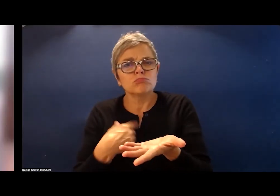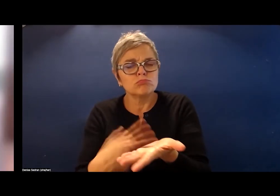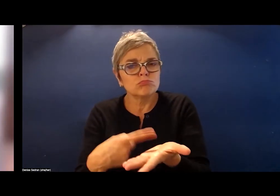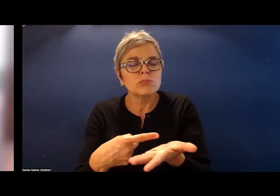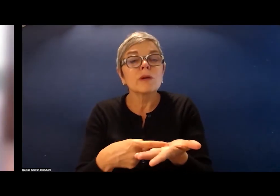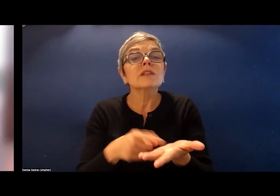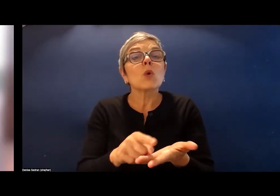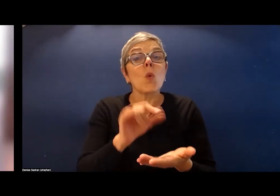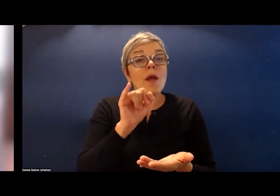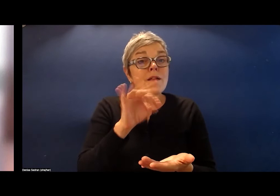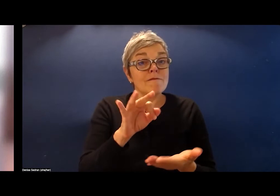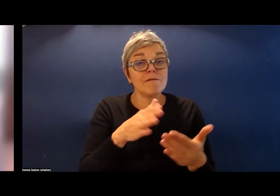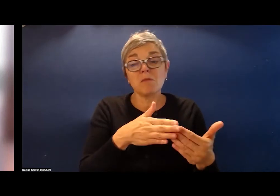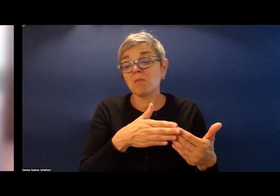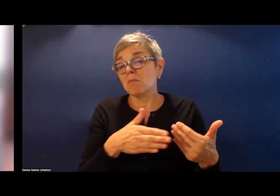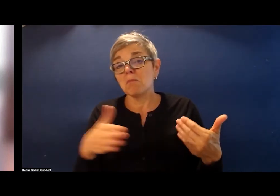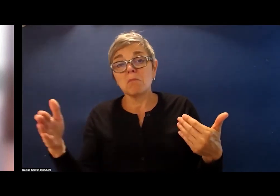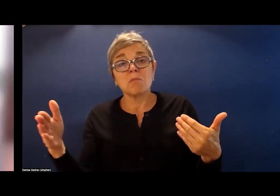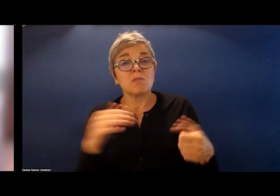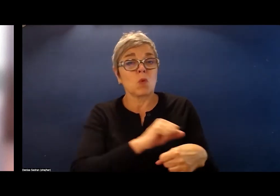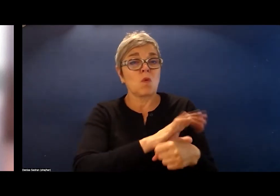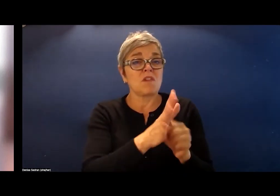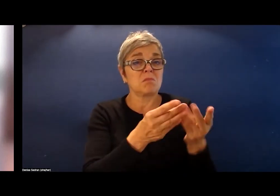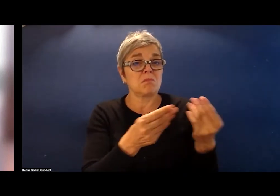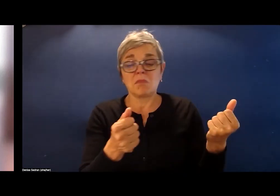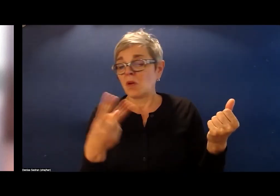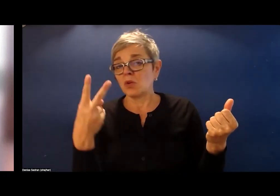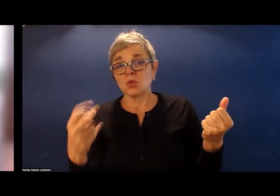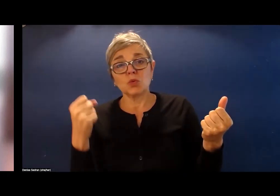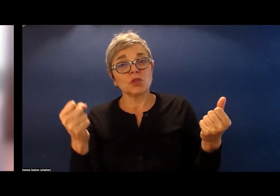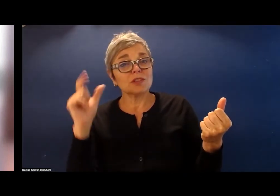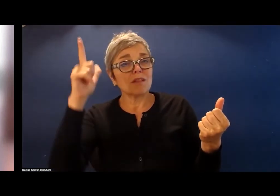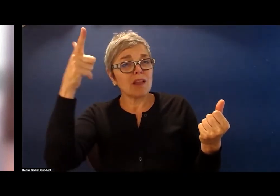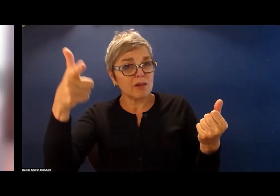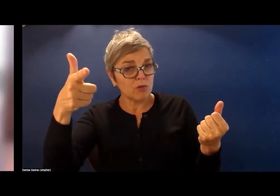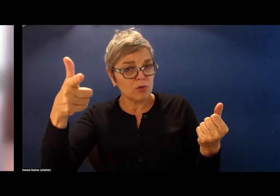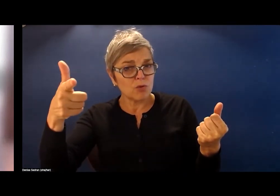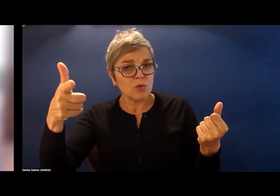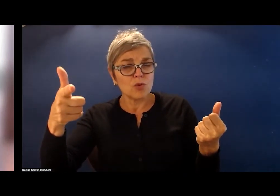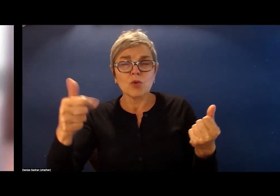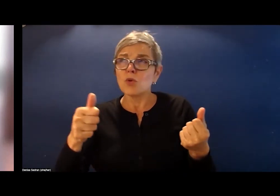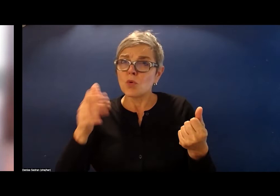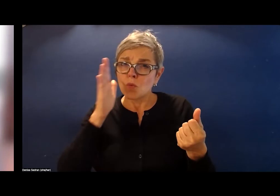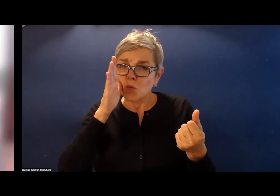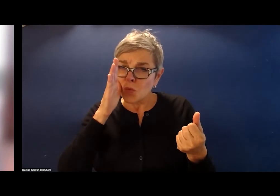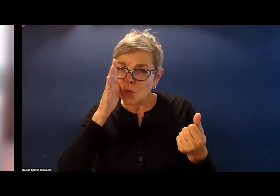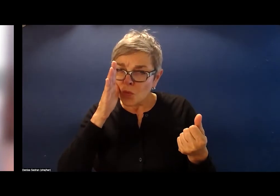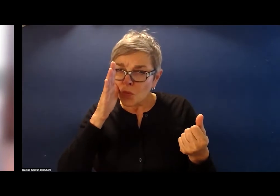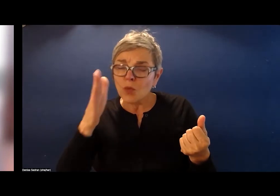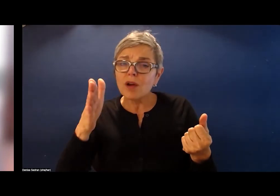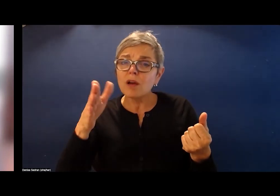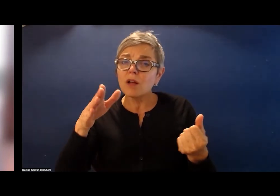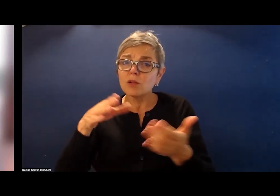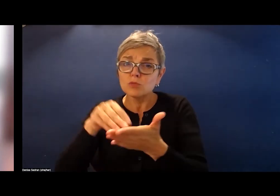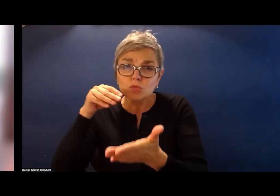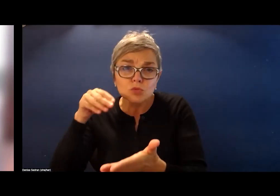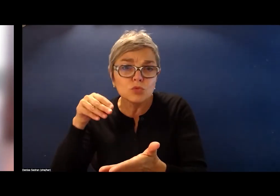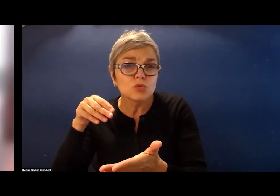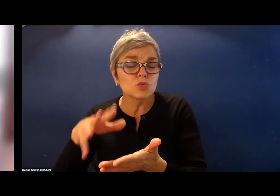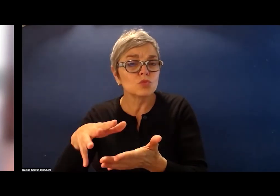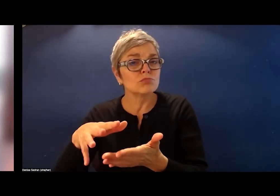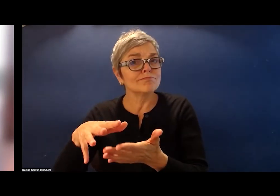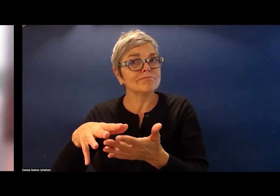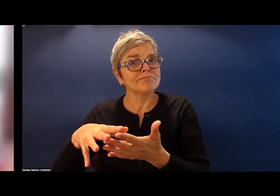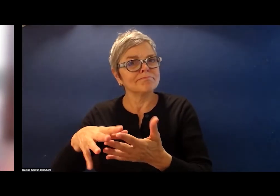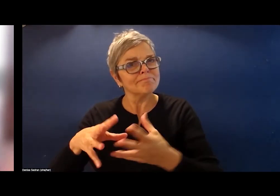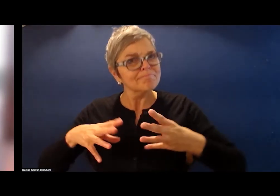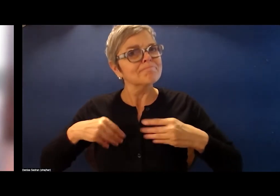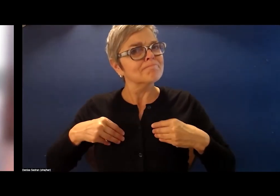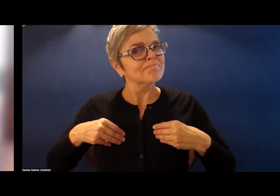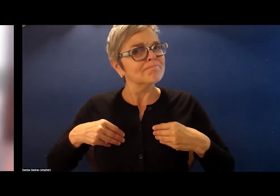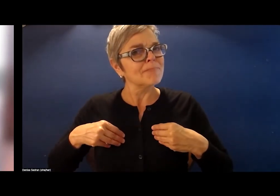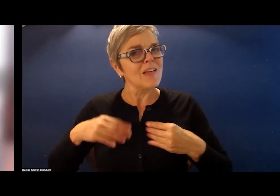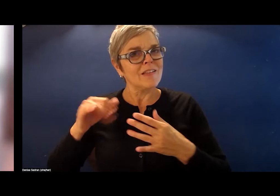whether there would be as much immediate acceptance for that sort of distance from the norm of the institution?